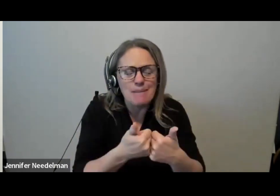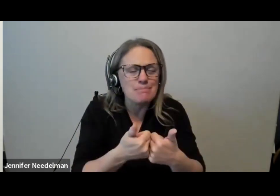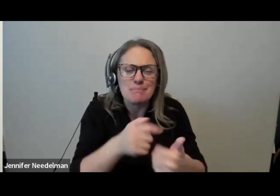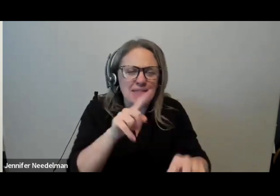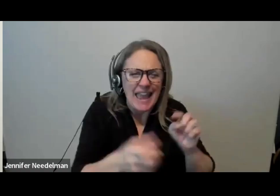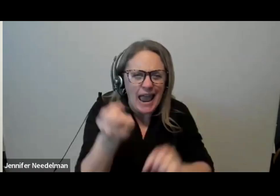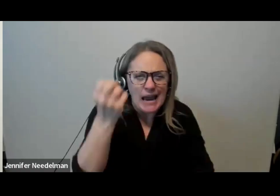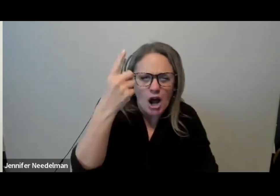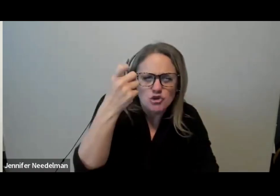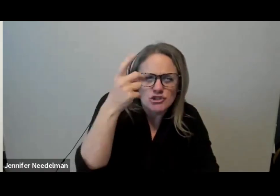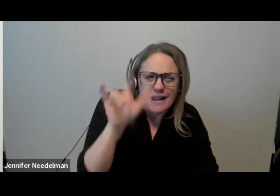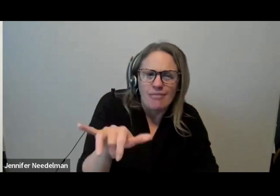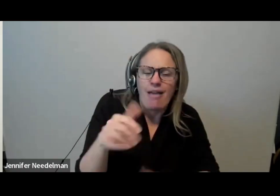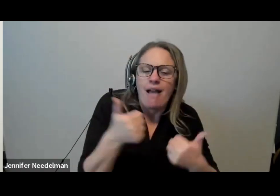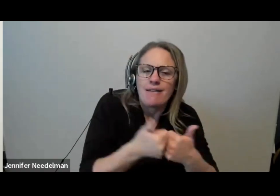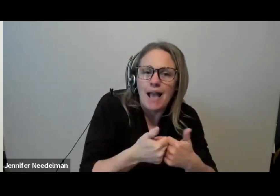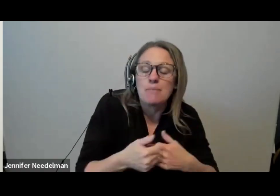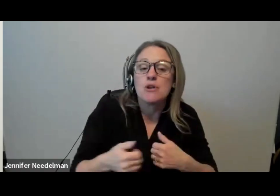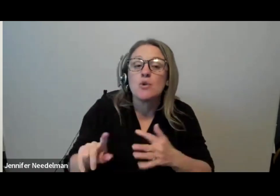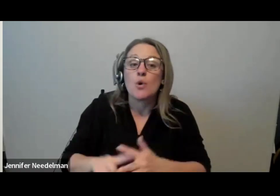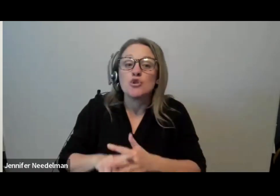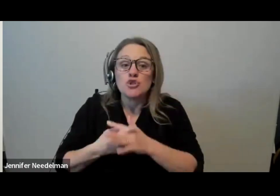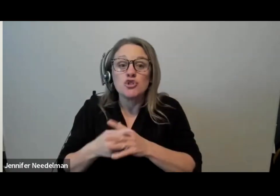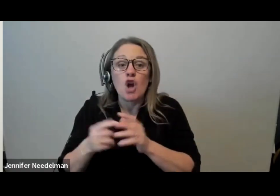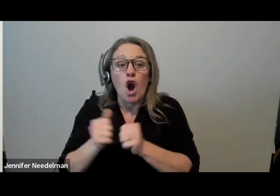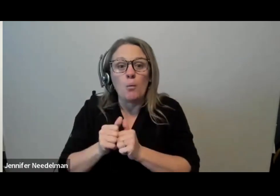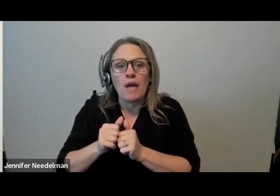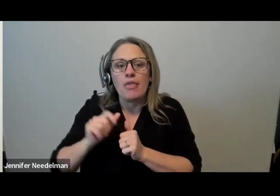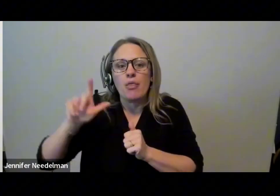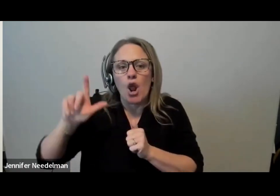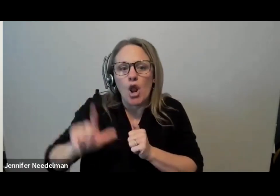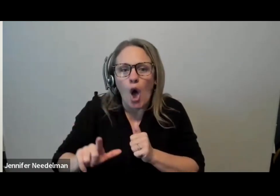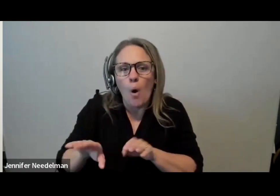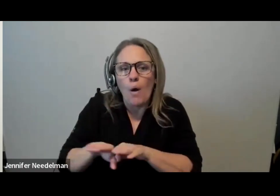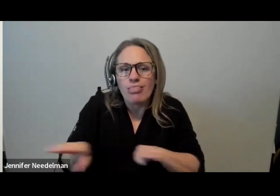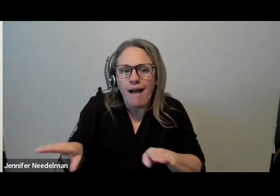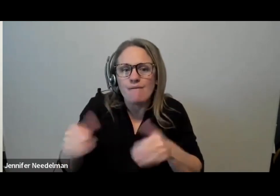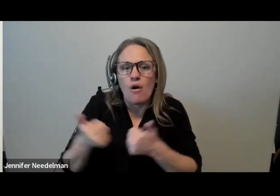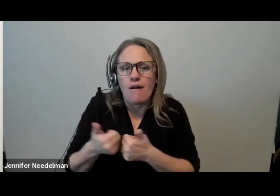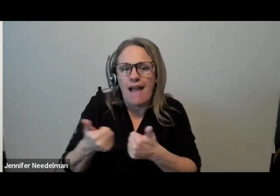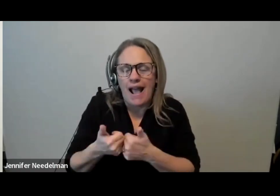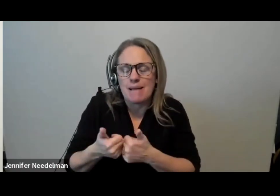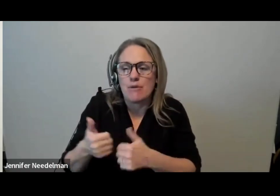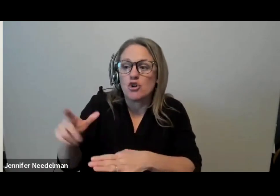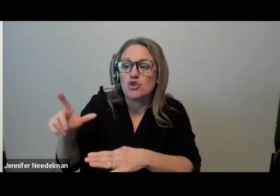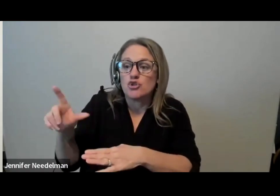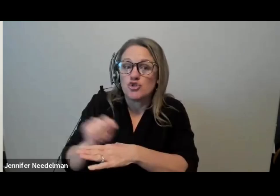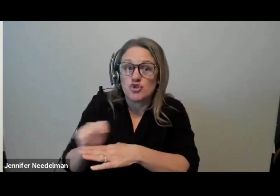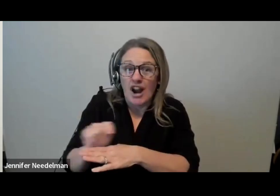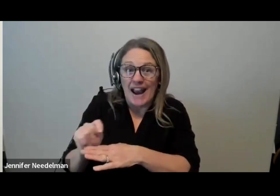And the idea is that you start with lower tiers of games that will train you in the skills that you ultimately need